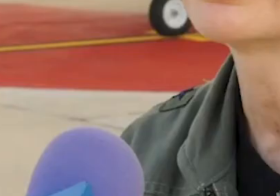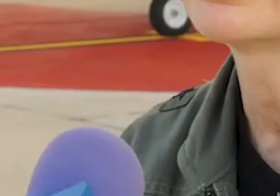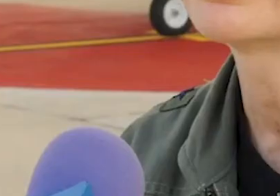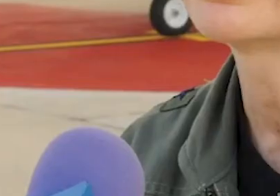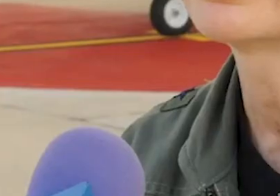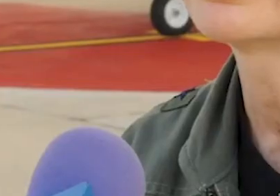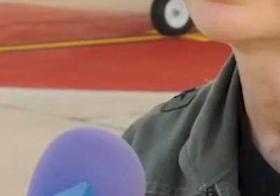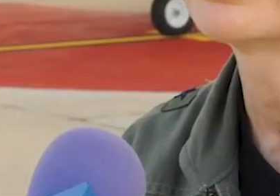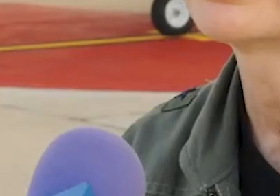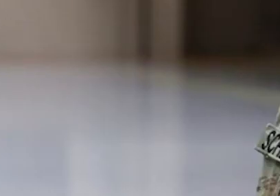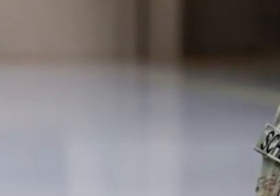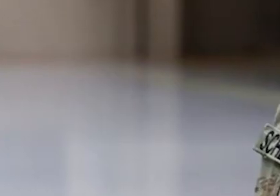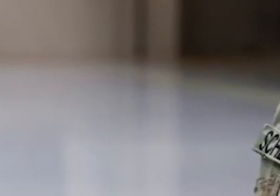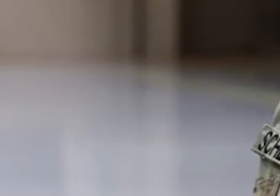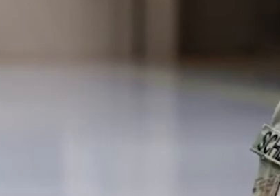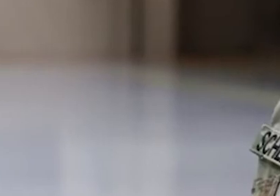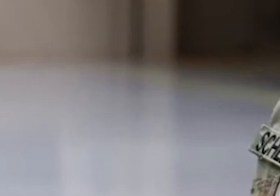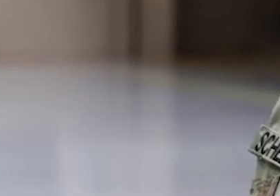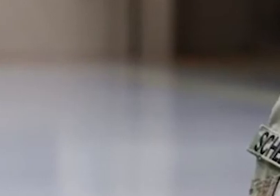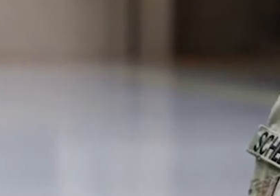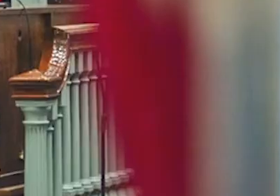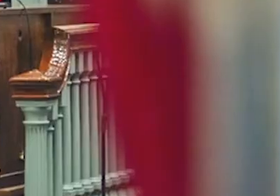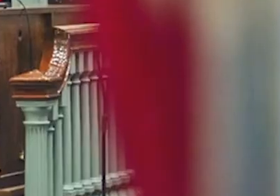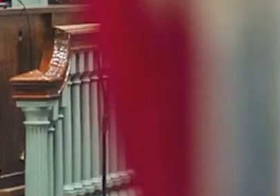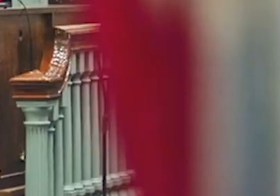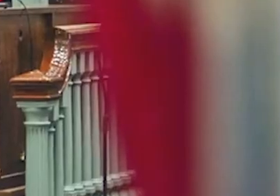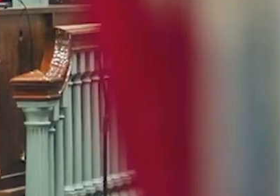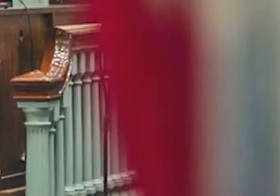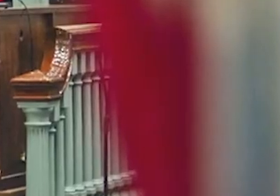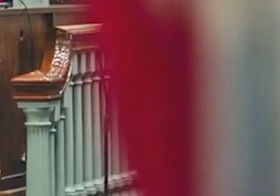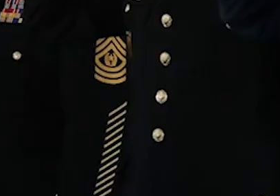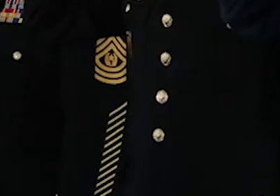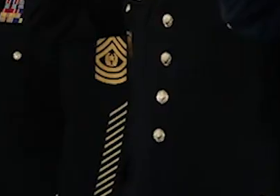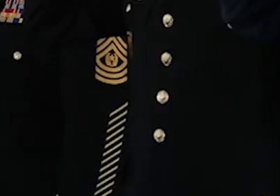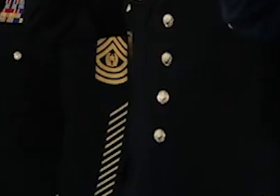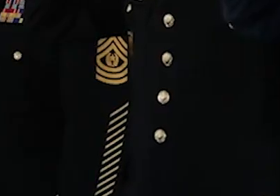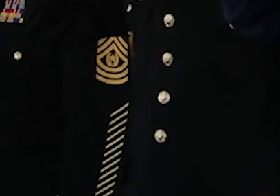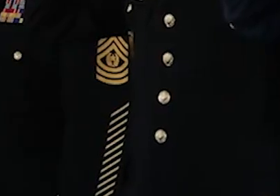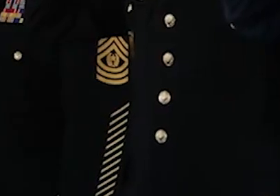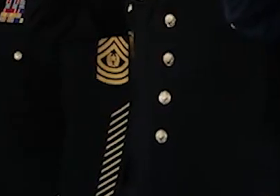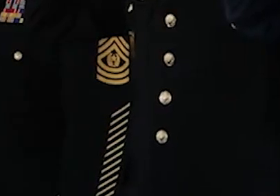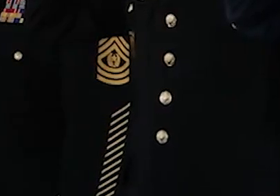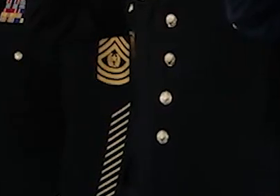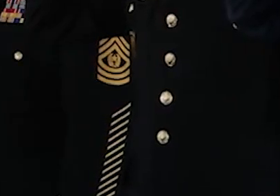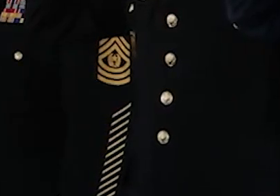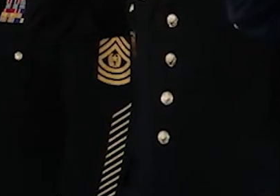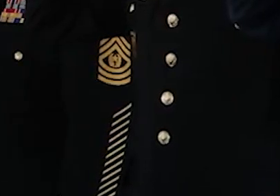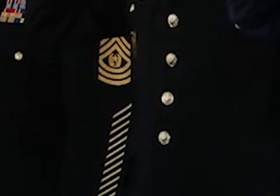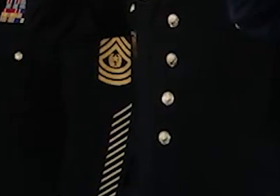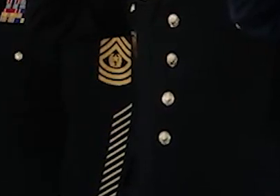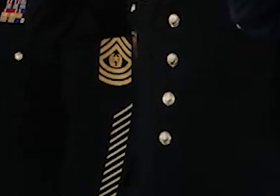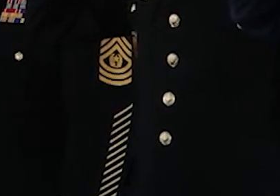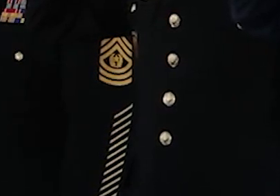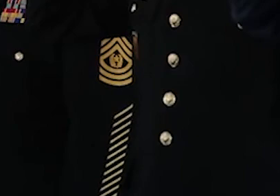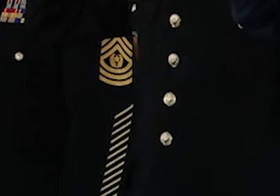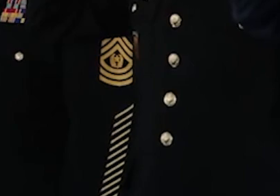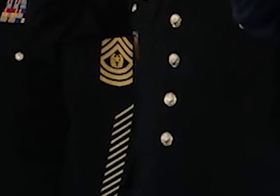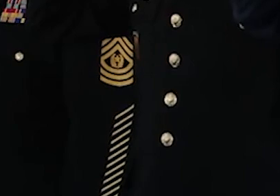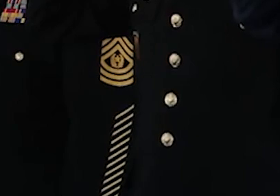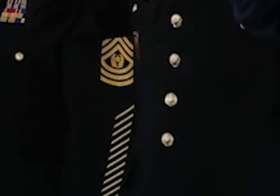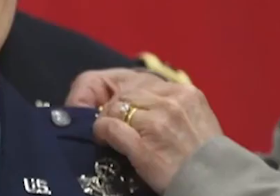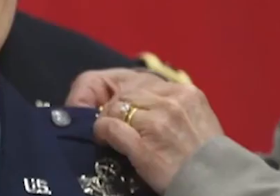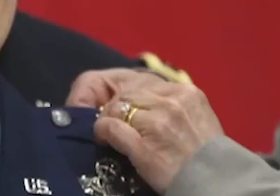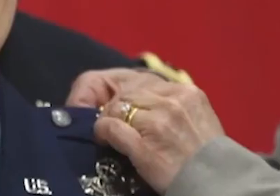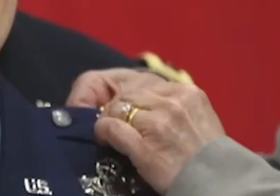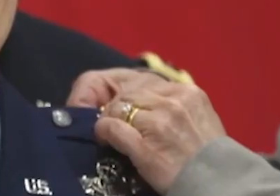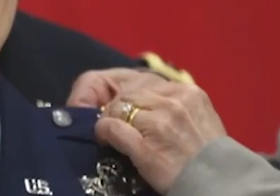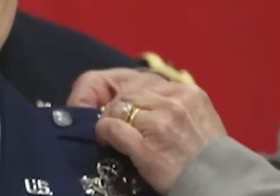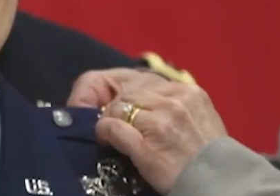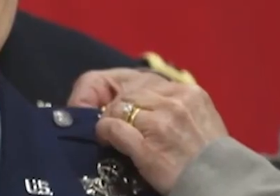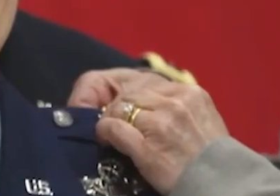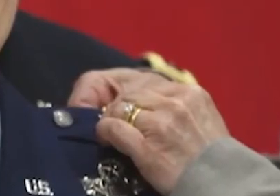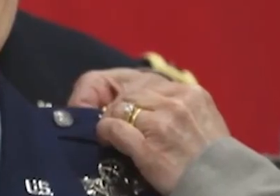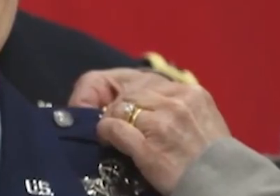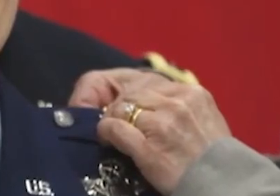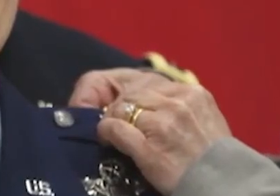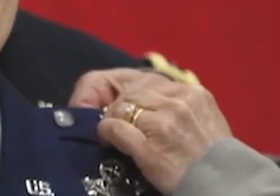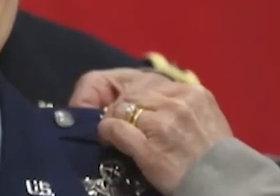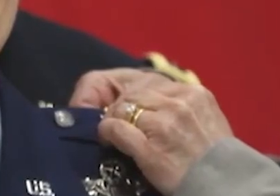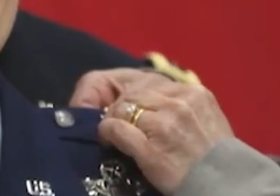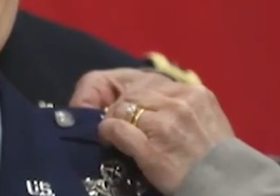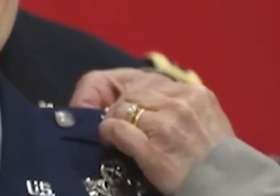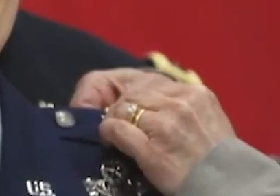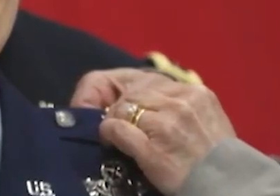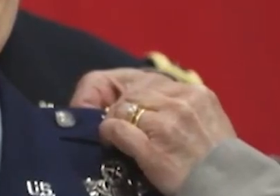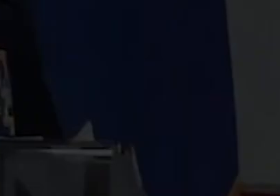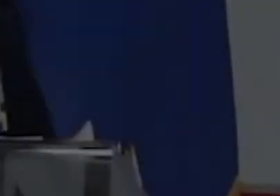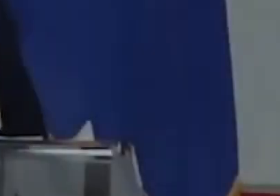So I just kind of had to find my way and it led back to here. So it all worked out. Mom, thank you